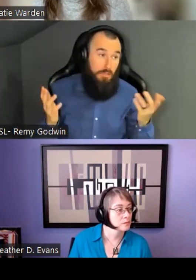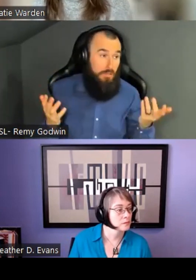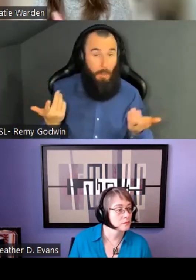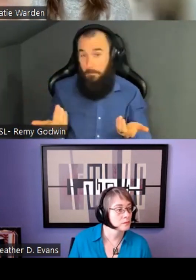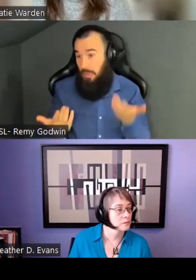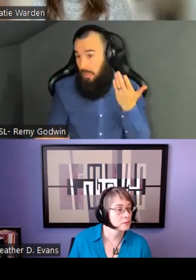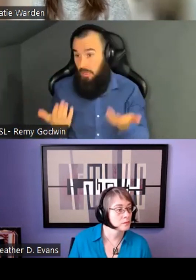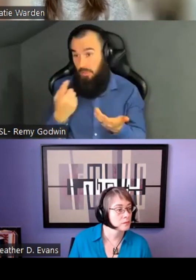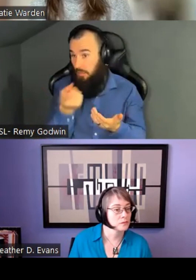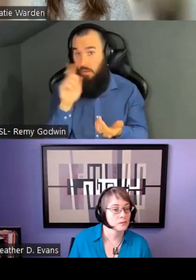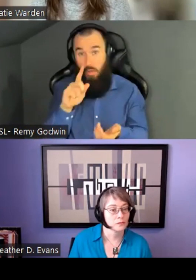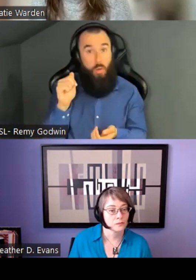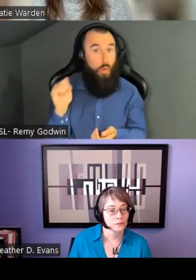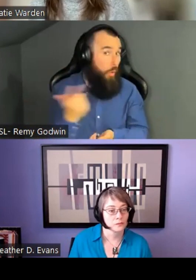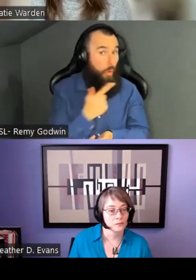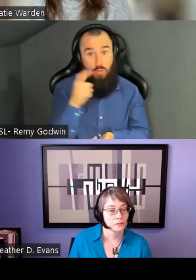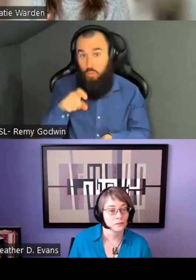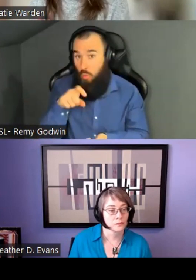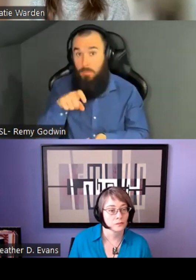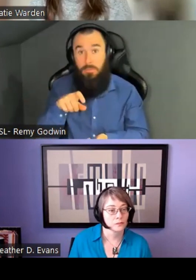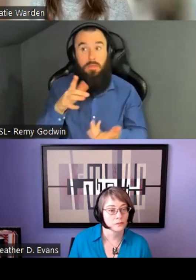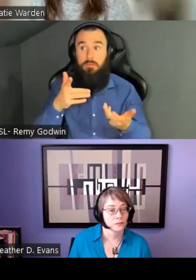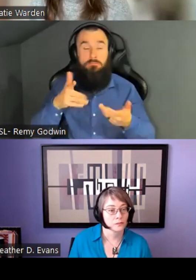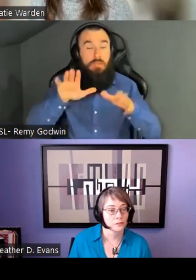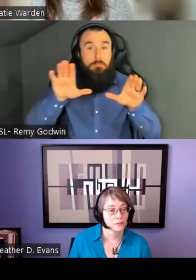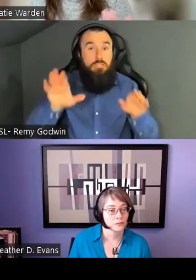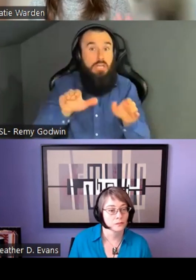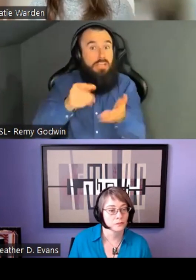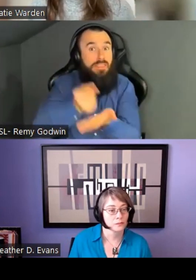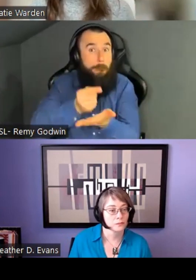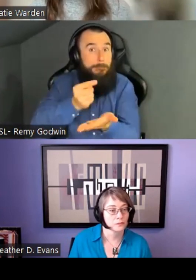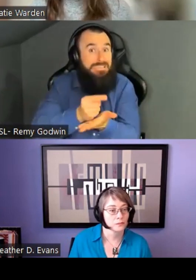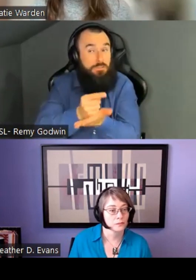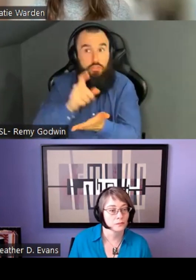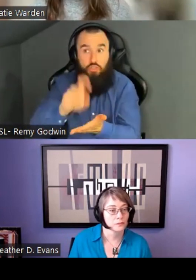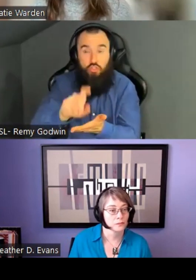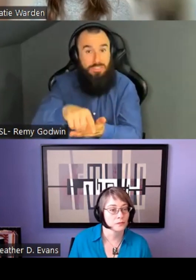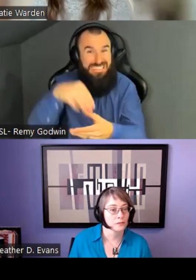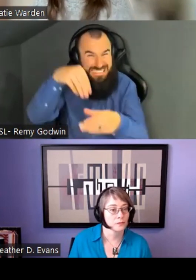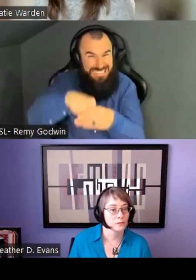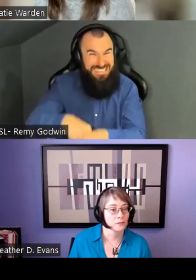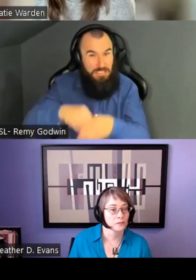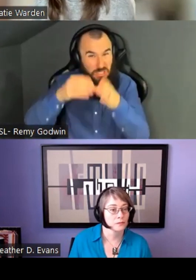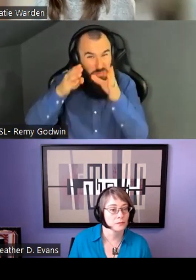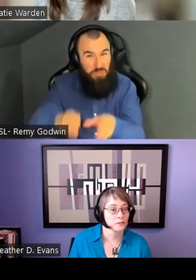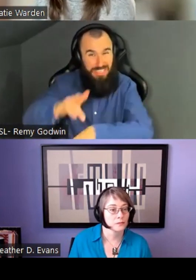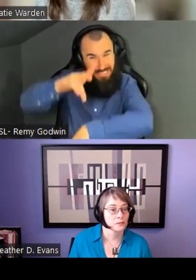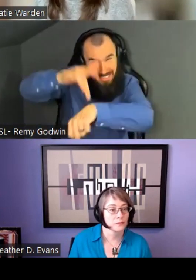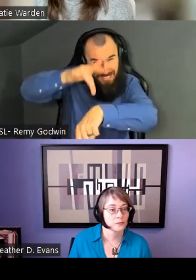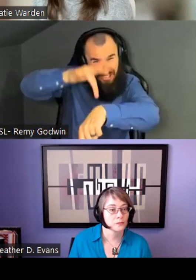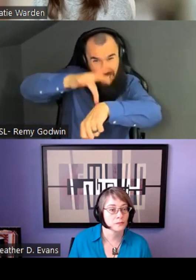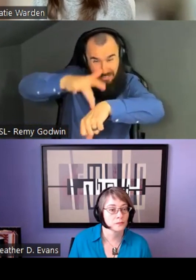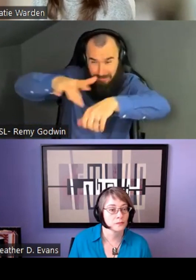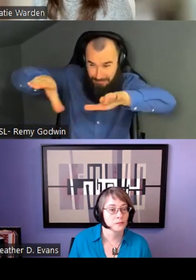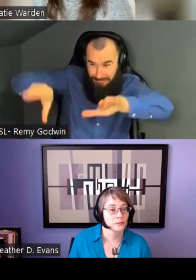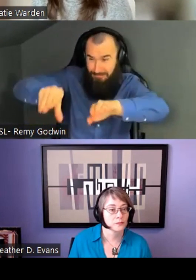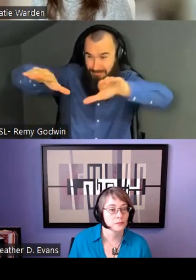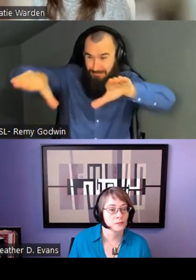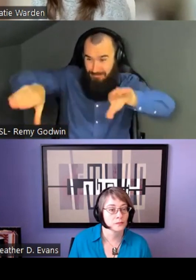all practicing in person different physical techniques. There might be scenarios where people